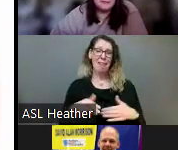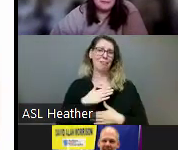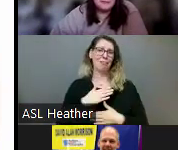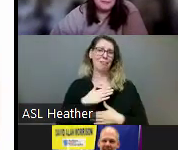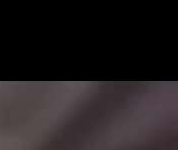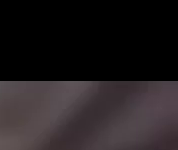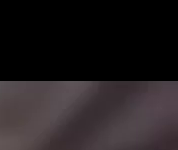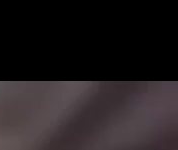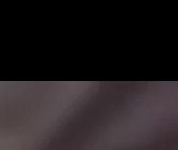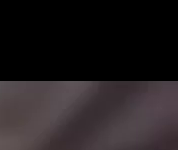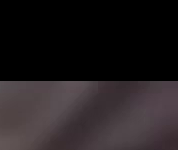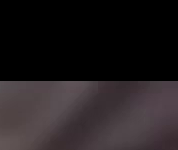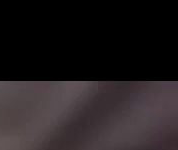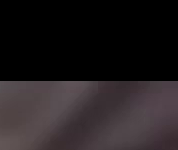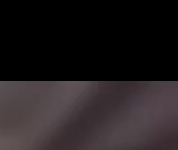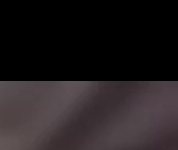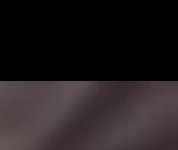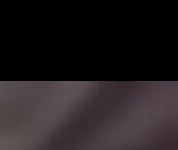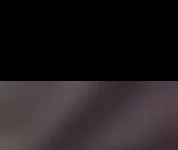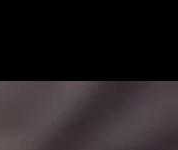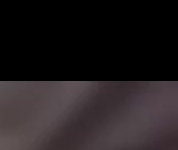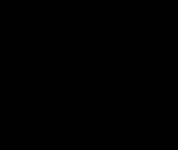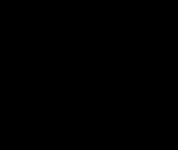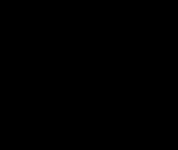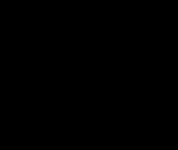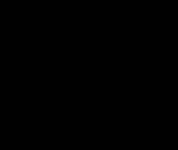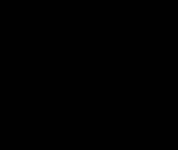to be able to have a conversation with you all about attendance and engagement. I'm so